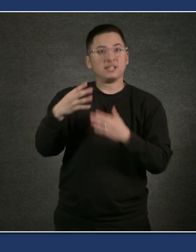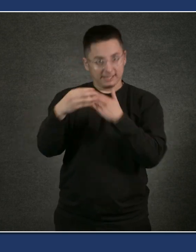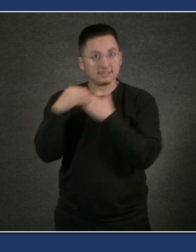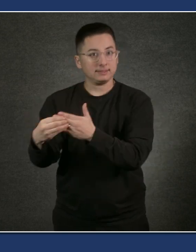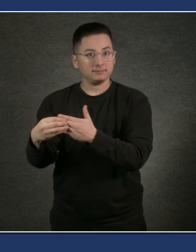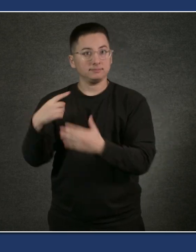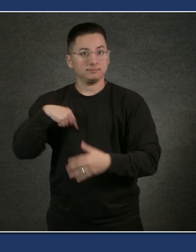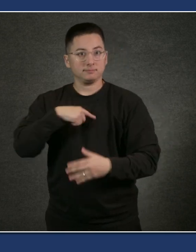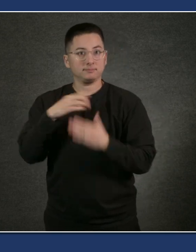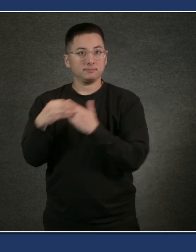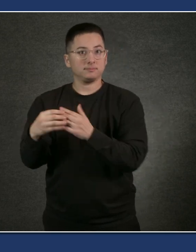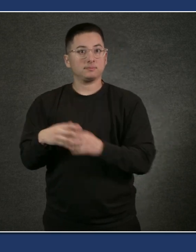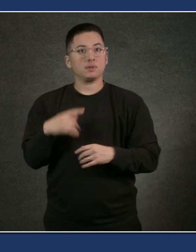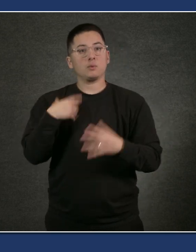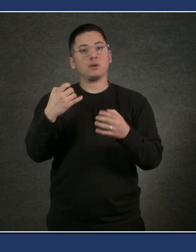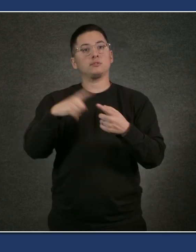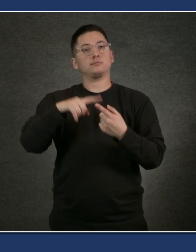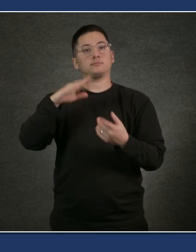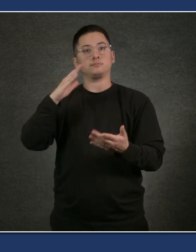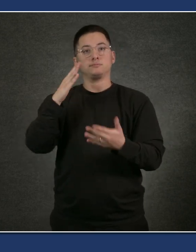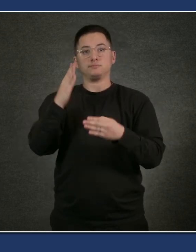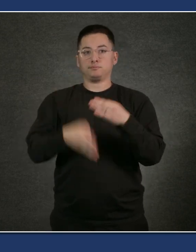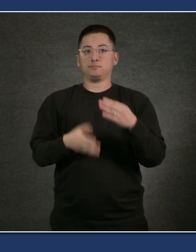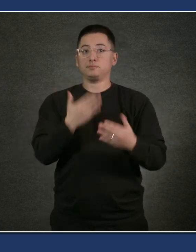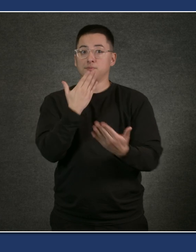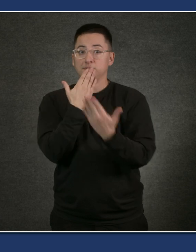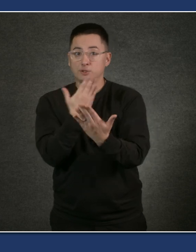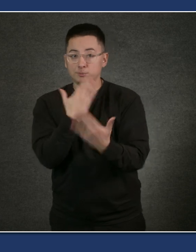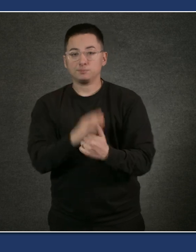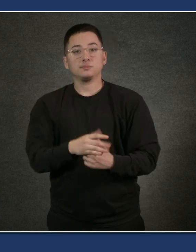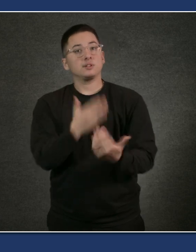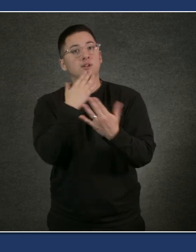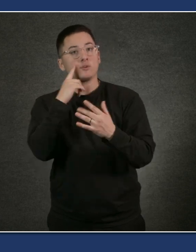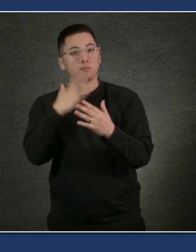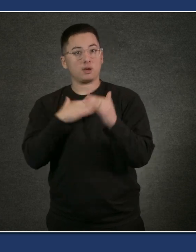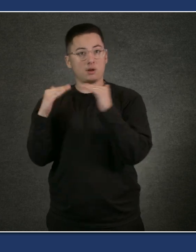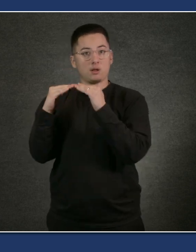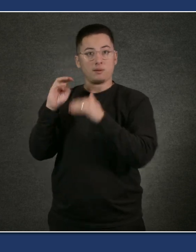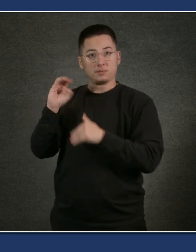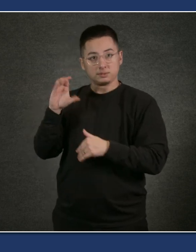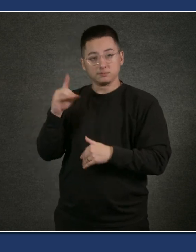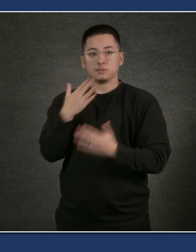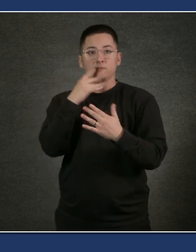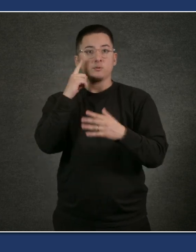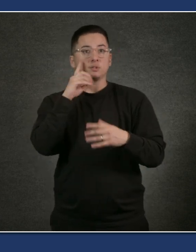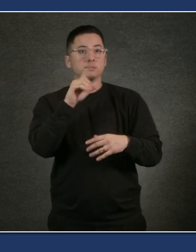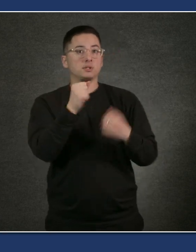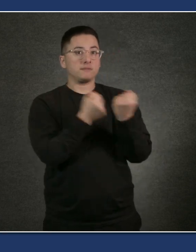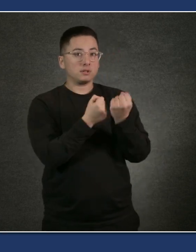to the disability advocates, elected official, and to every person who has ever written an email, made a call,